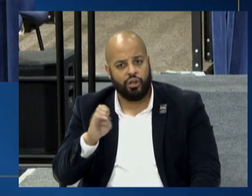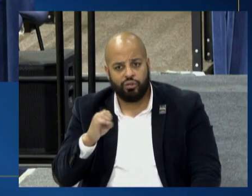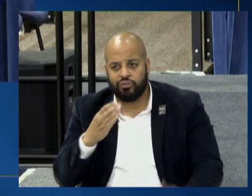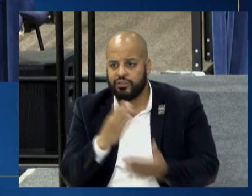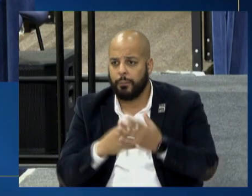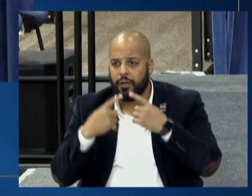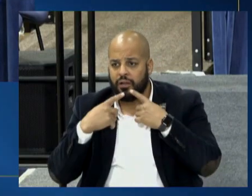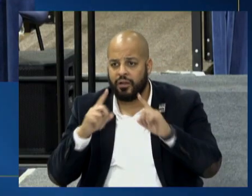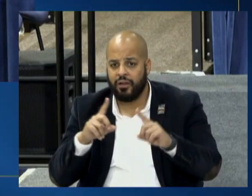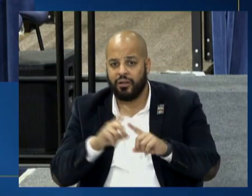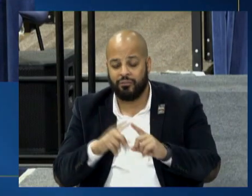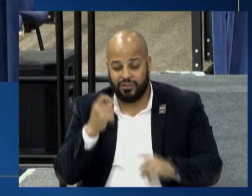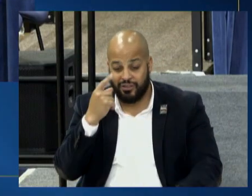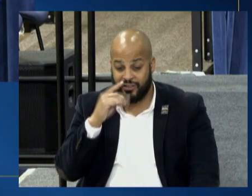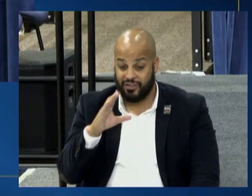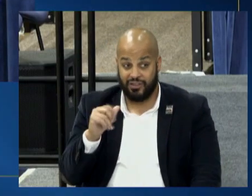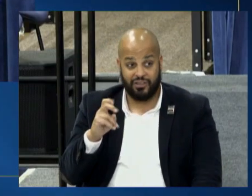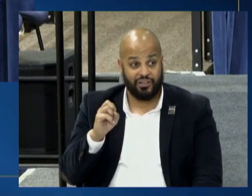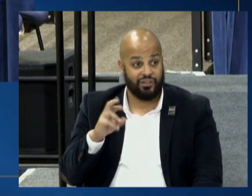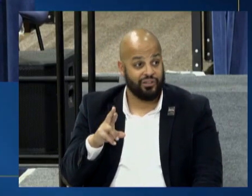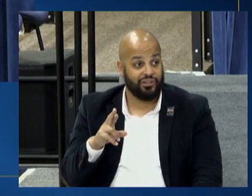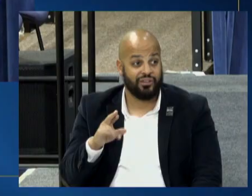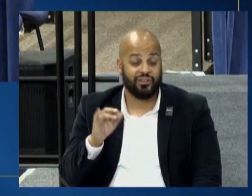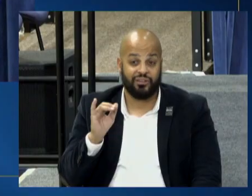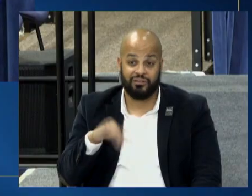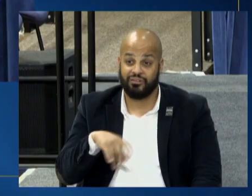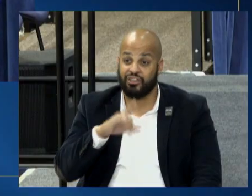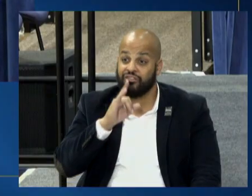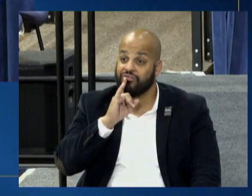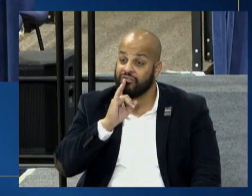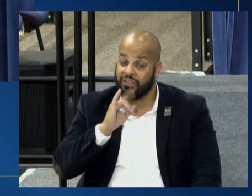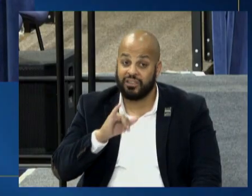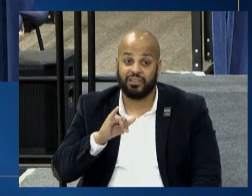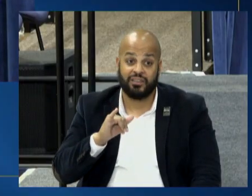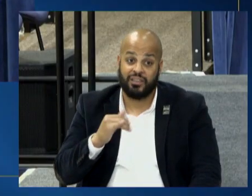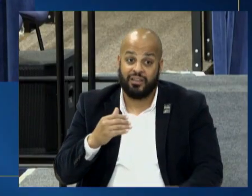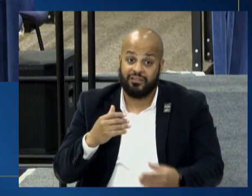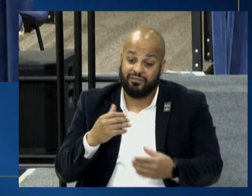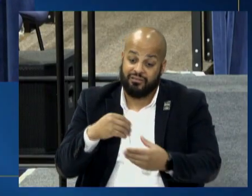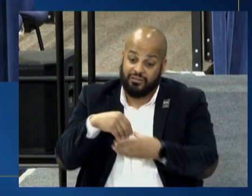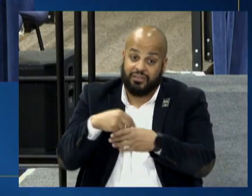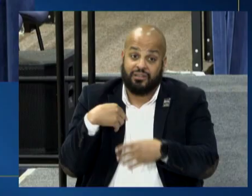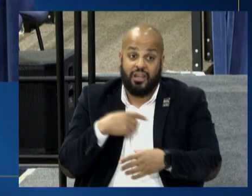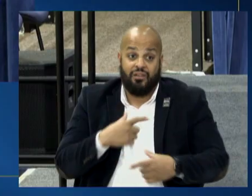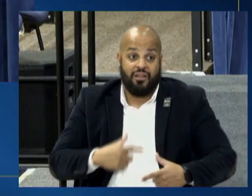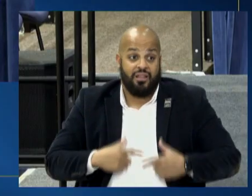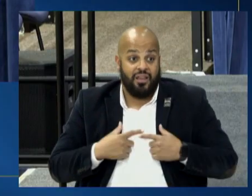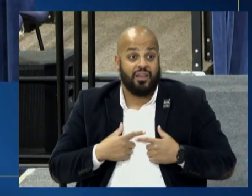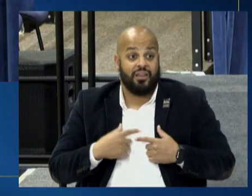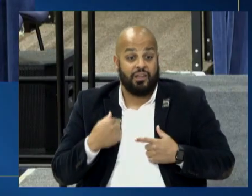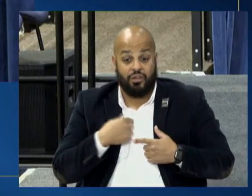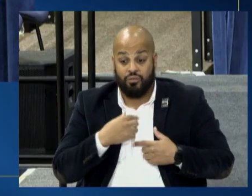cancer is omnipresent along our lives. It catches up to us. Be it a family member,